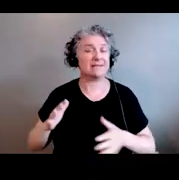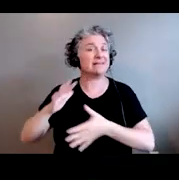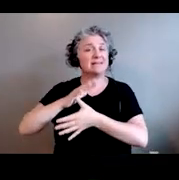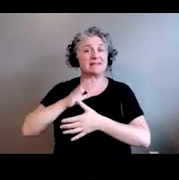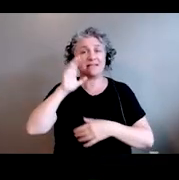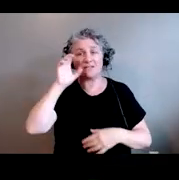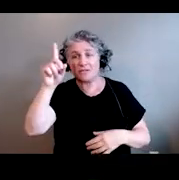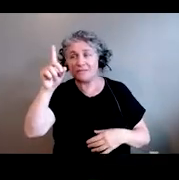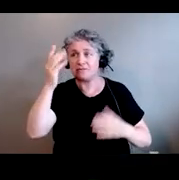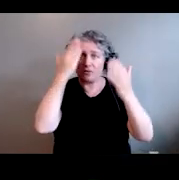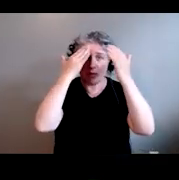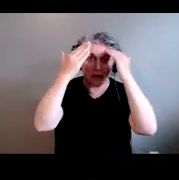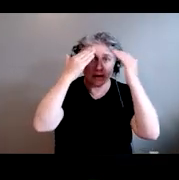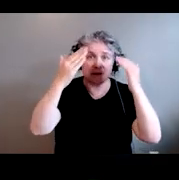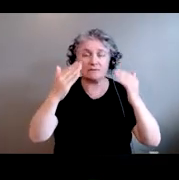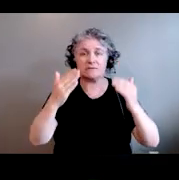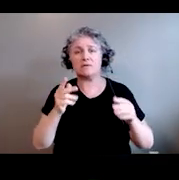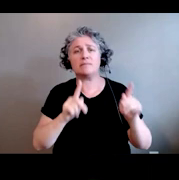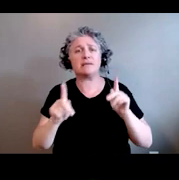so other people of all abilities.